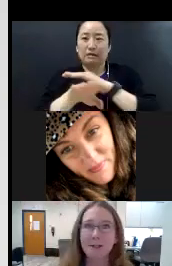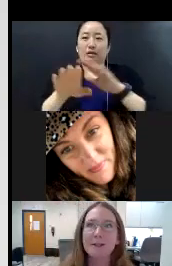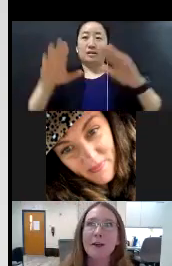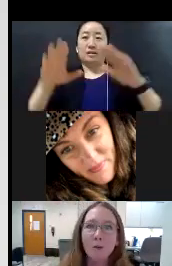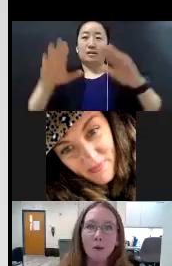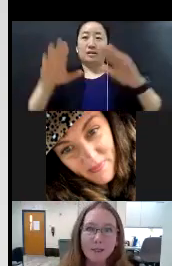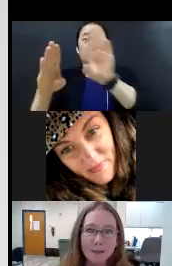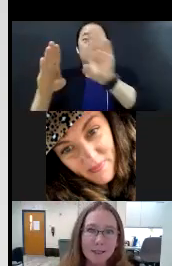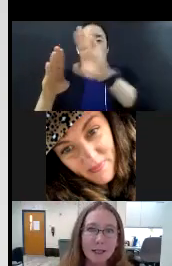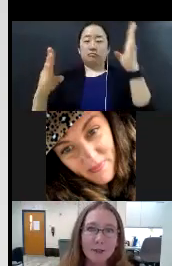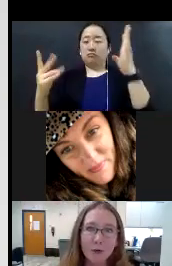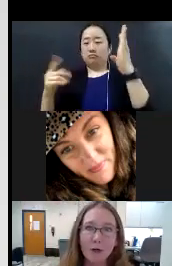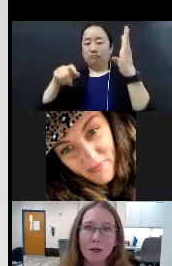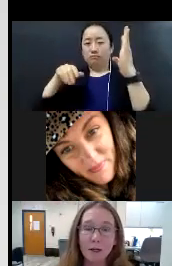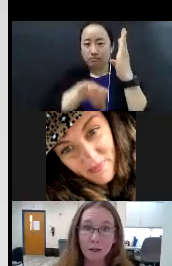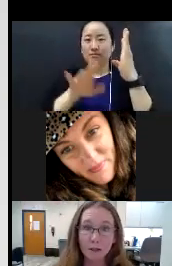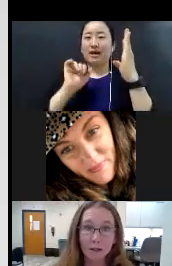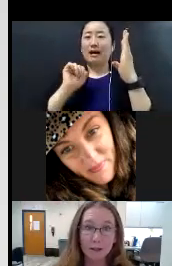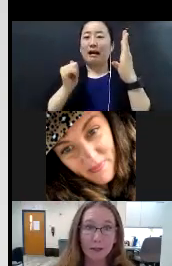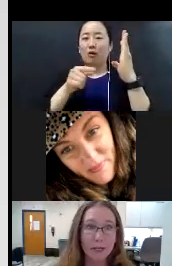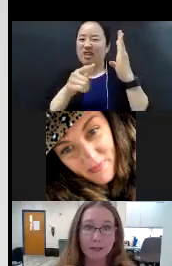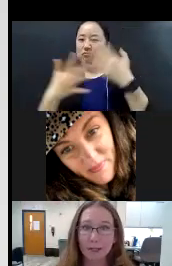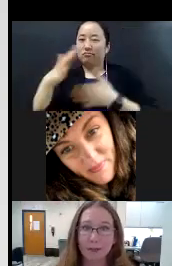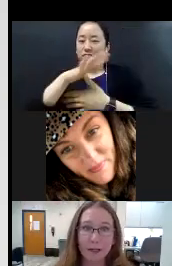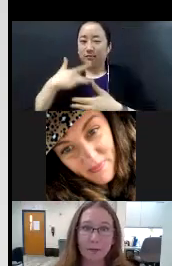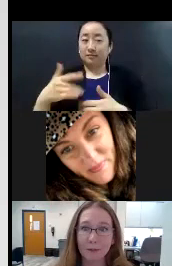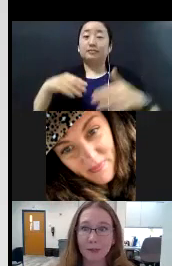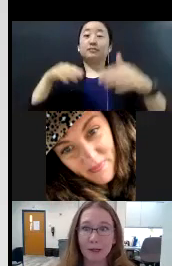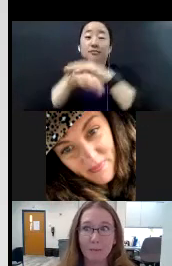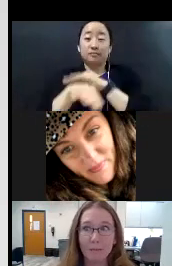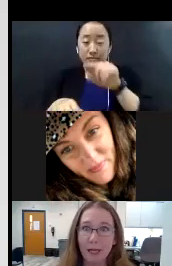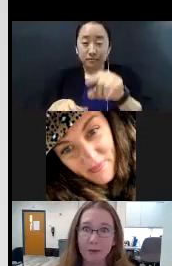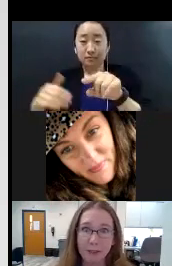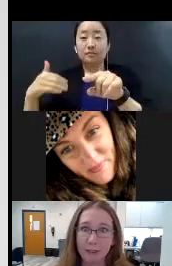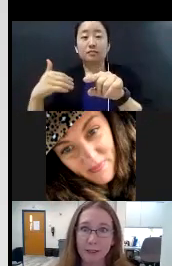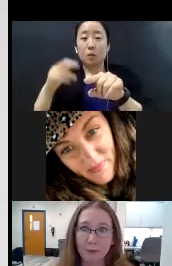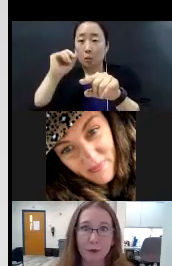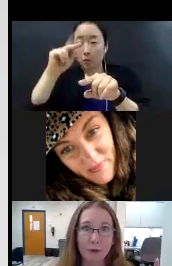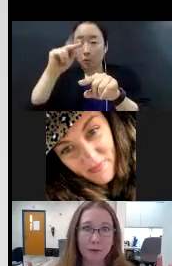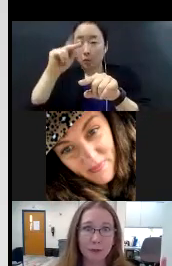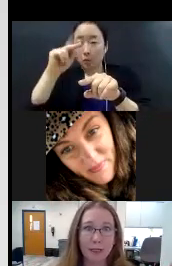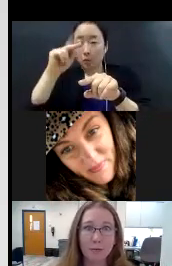ONCE INSIDE THE DOOR, CAN WE GET A SAFE SETUP TO PUT A BED THAT IS ACCESSIBLE THAT THEY CAN